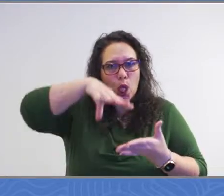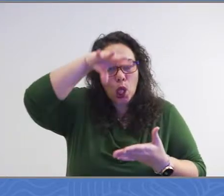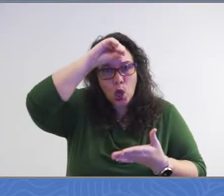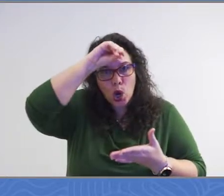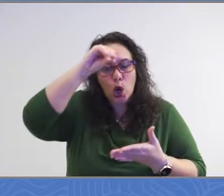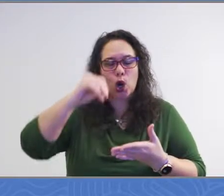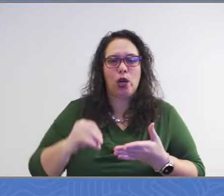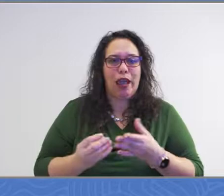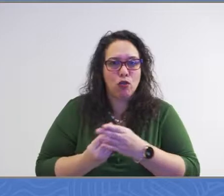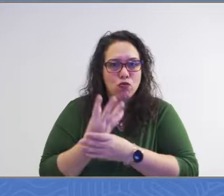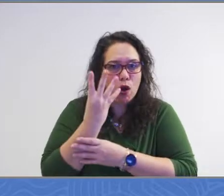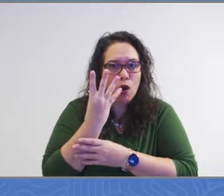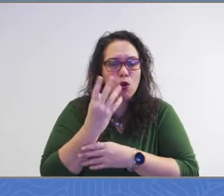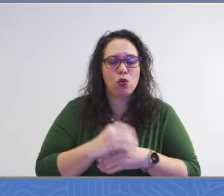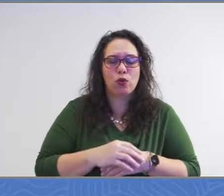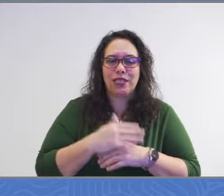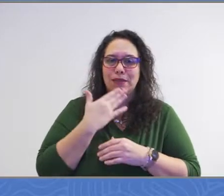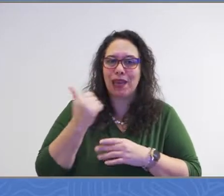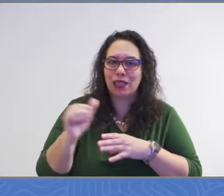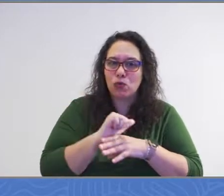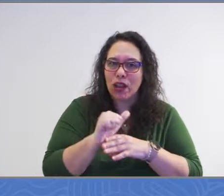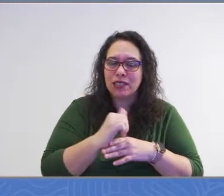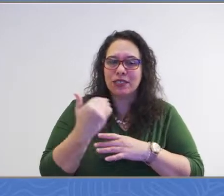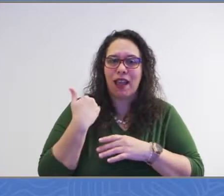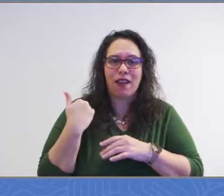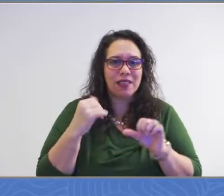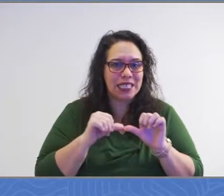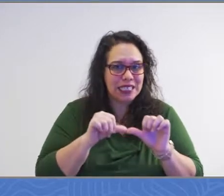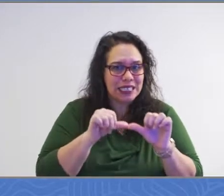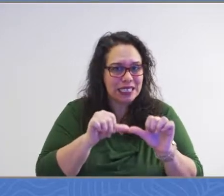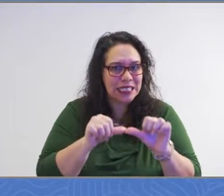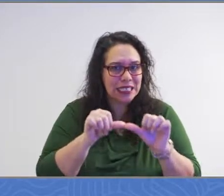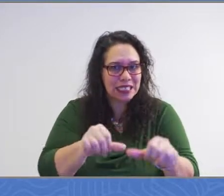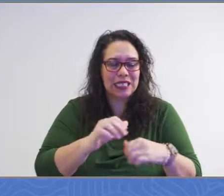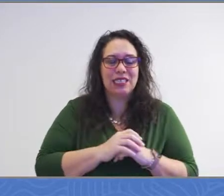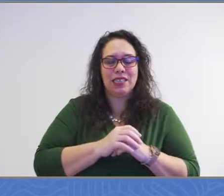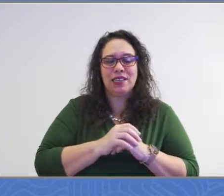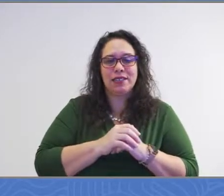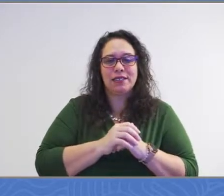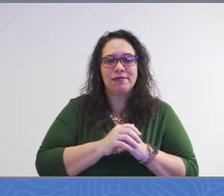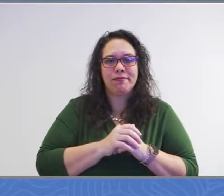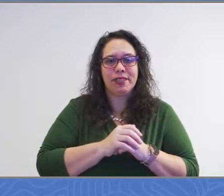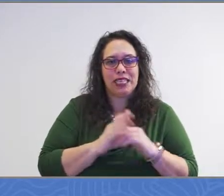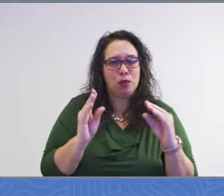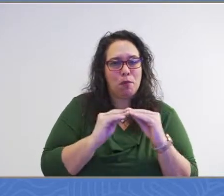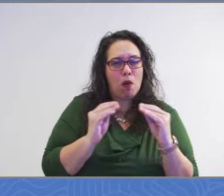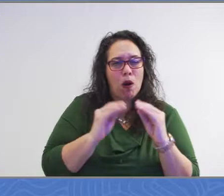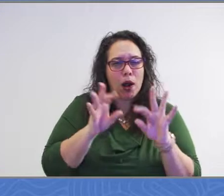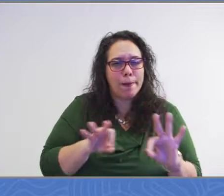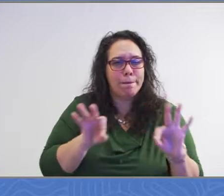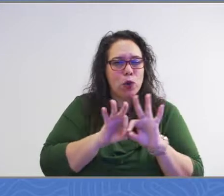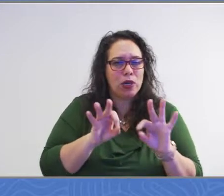to have consistency and routine and this sentiment is even more important during the pandemic.